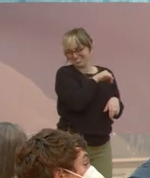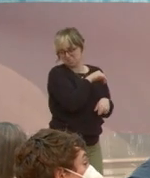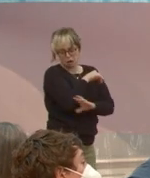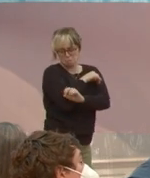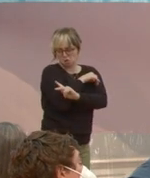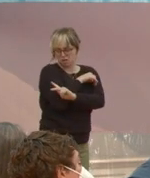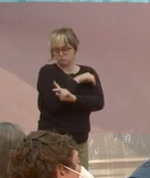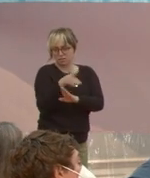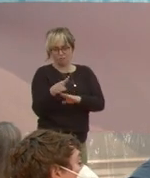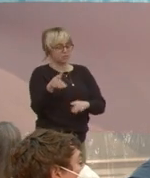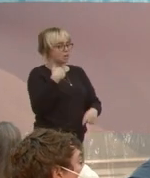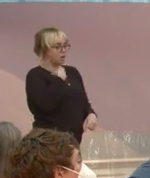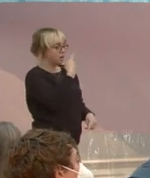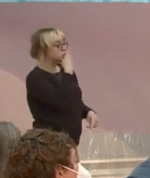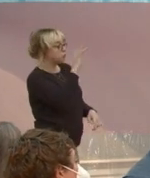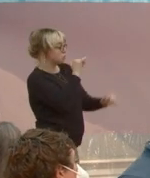thinking about, I've seen pretty good performances in places like